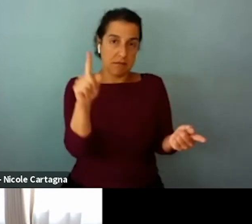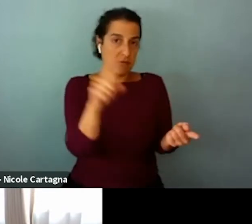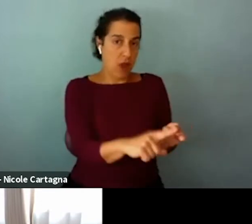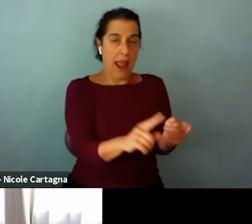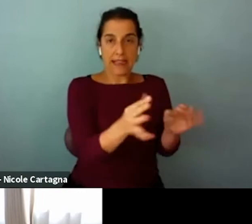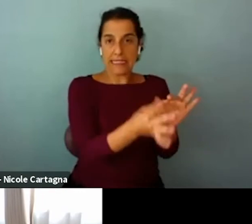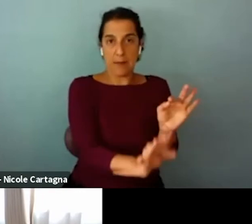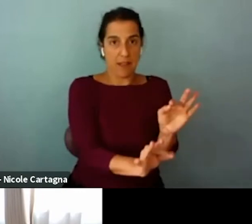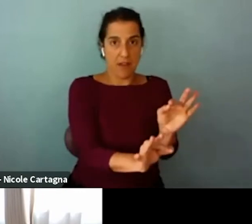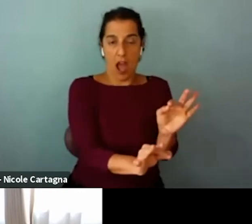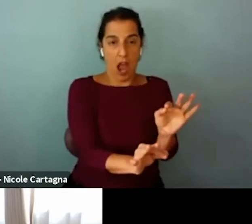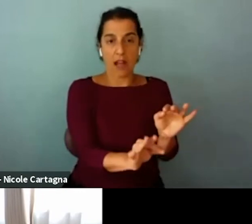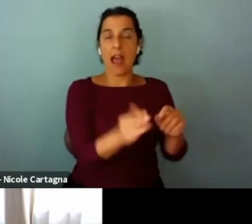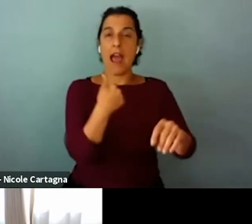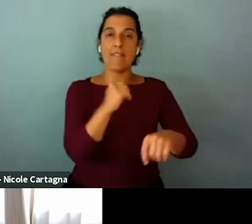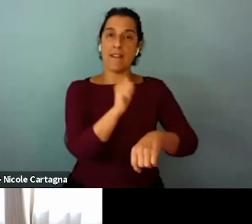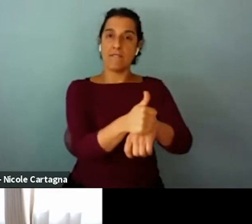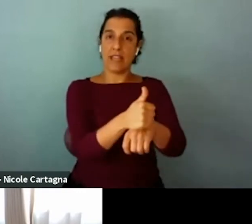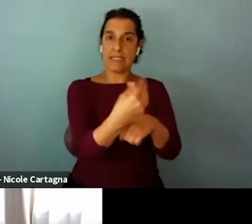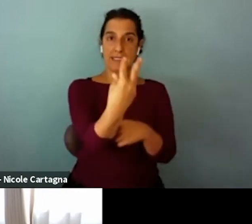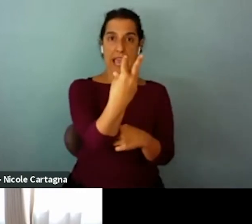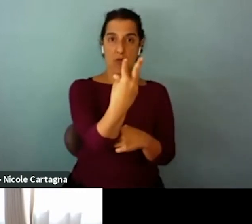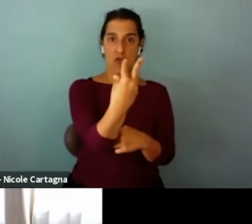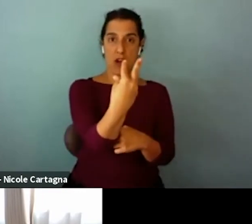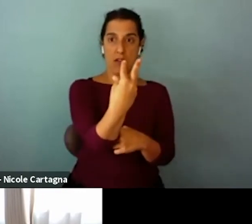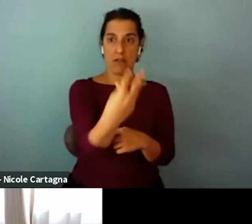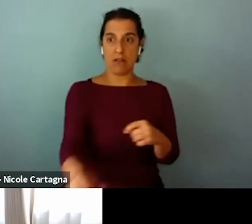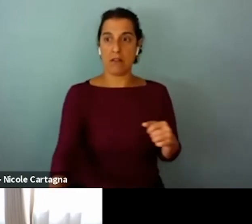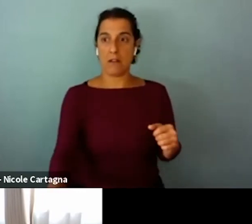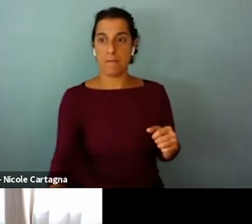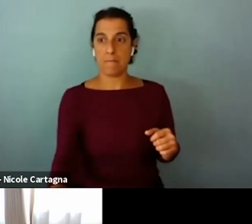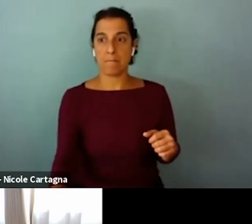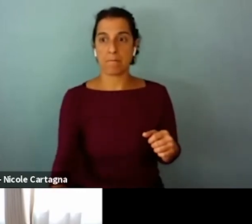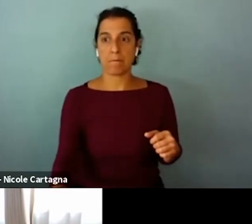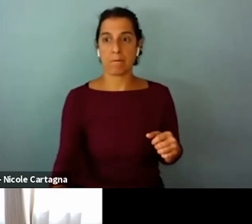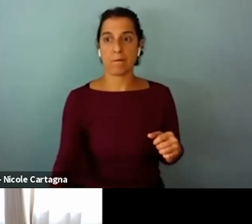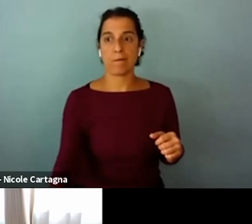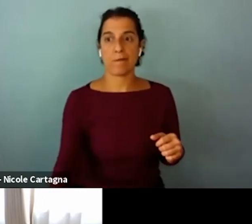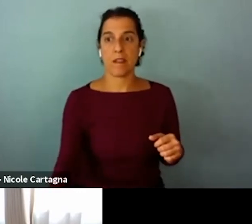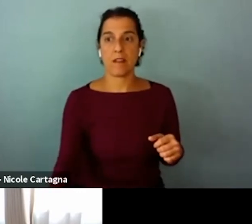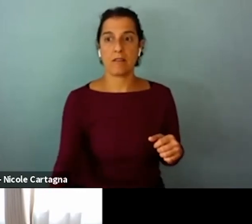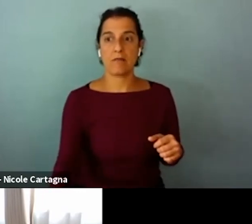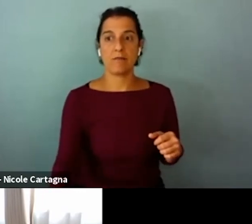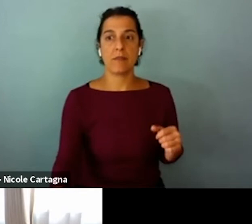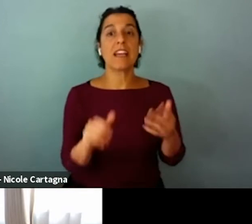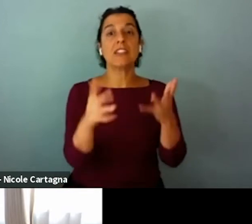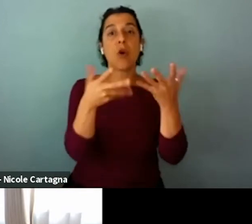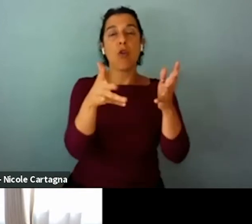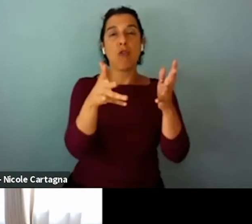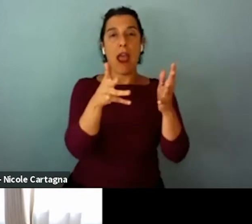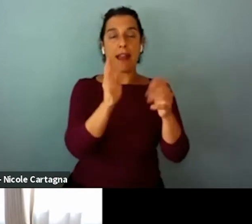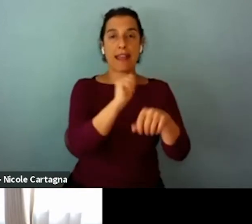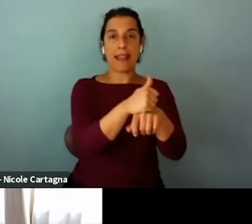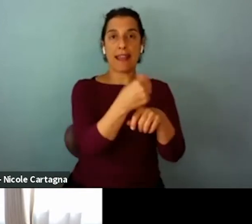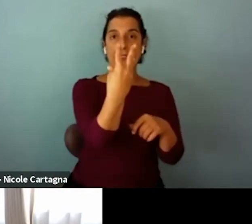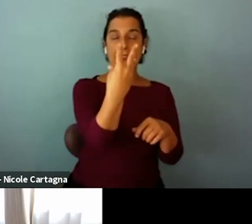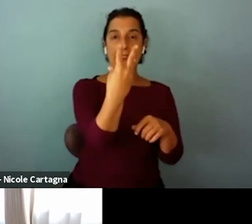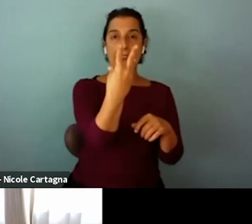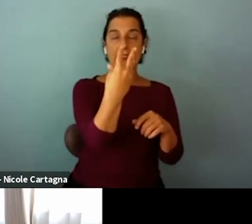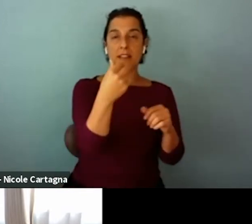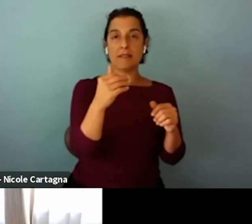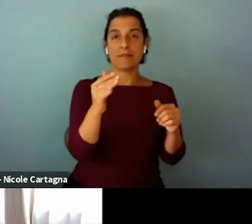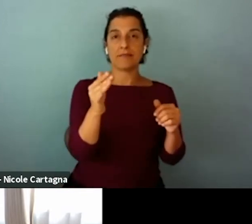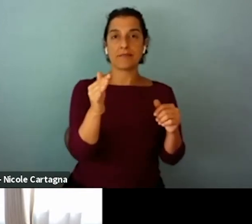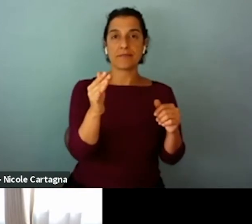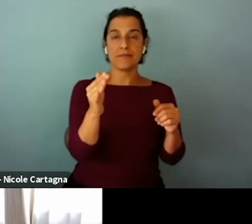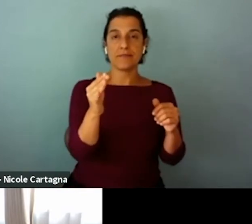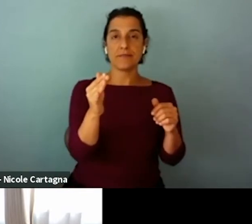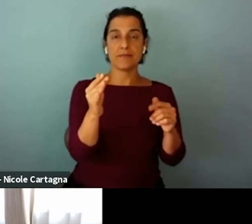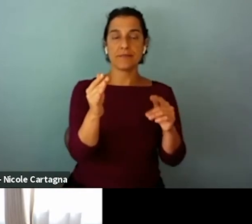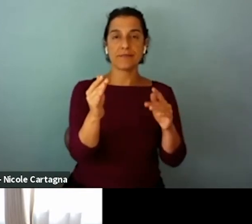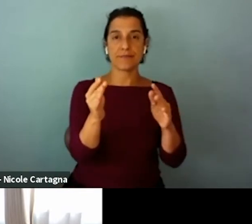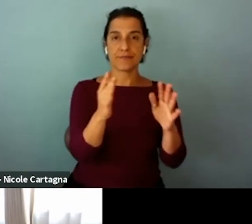fixed camera um so we have to sort of it's already in a um in a you know our real eyes are moving